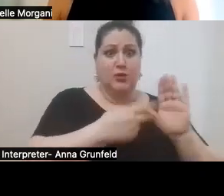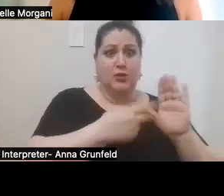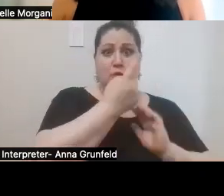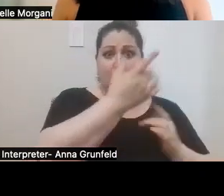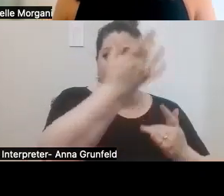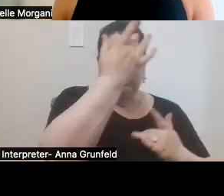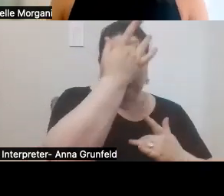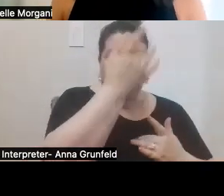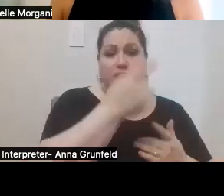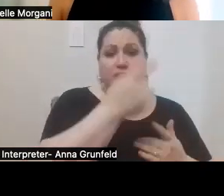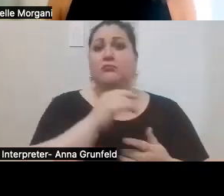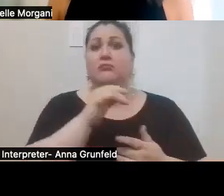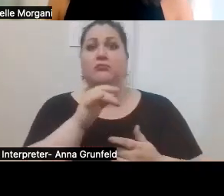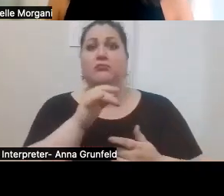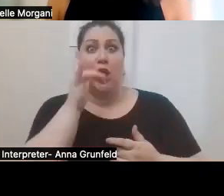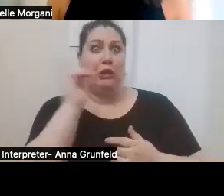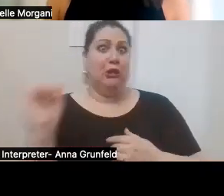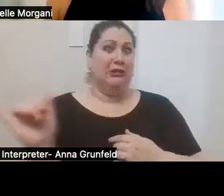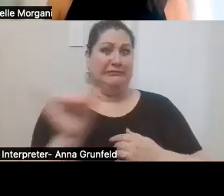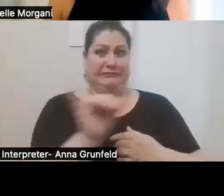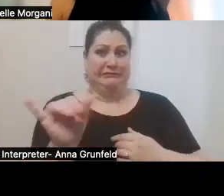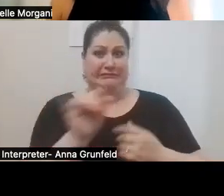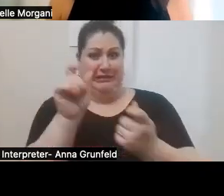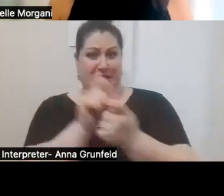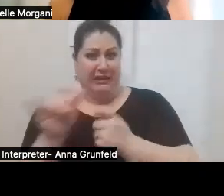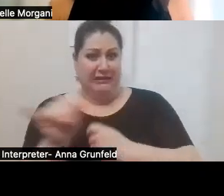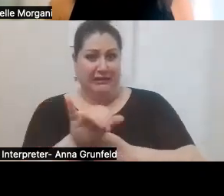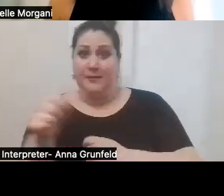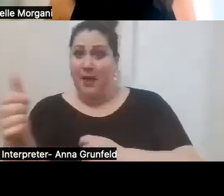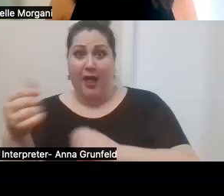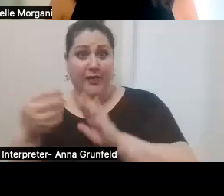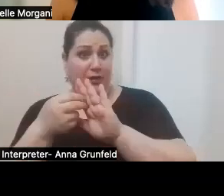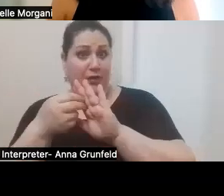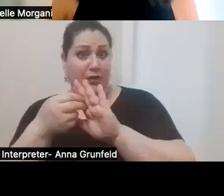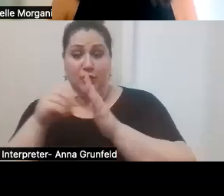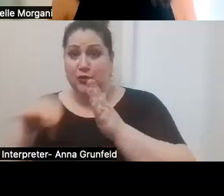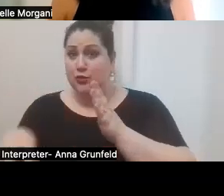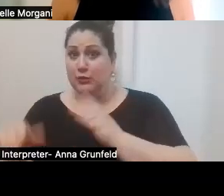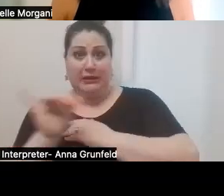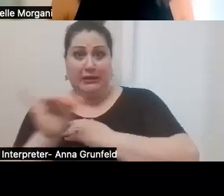really relaying relying on that component to sort of help guide the beginning part of our process.